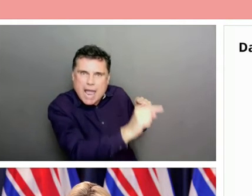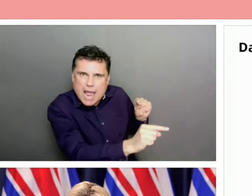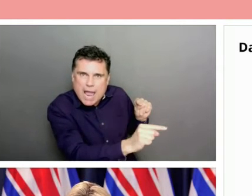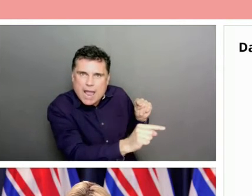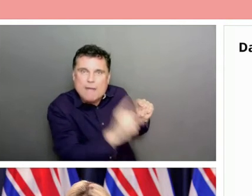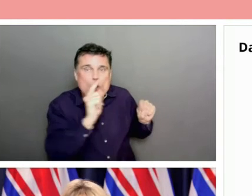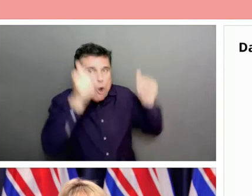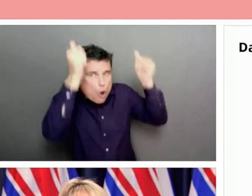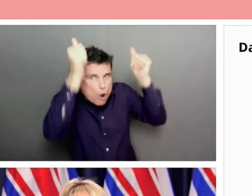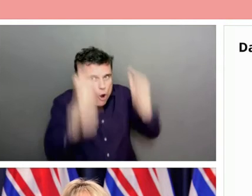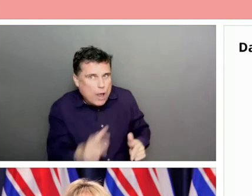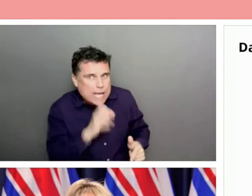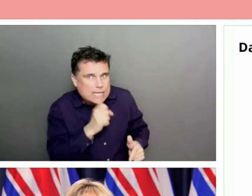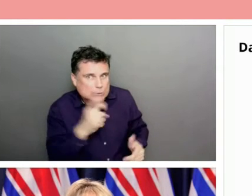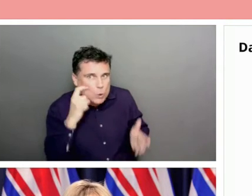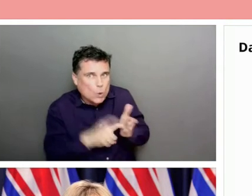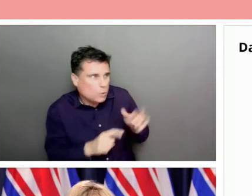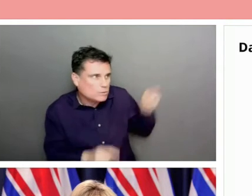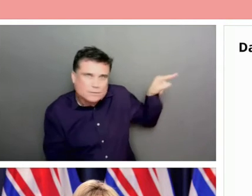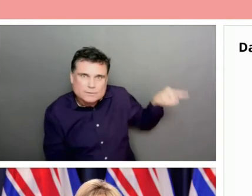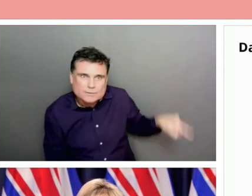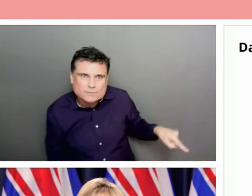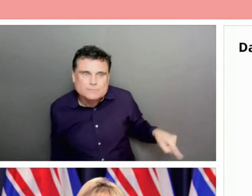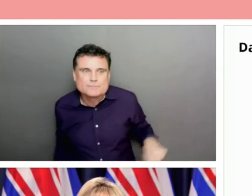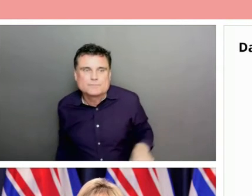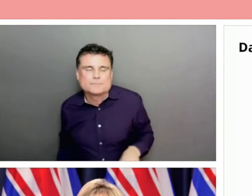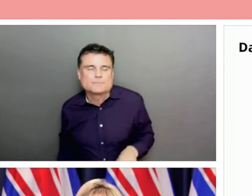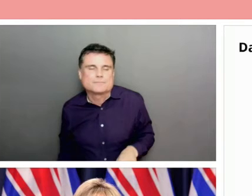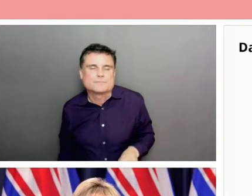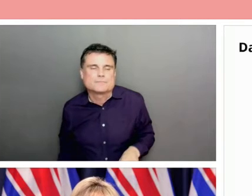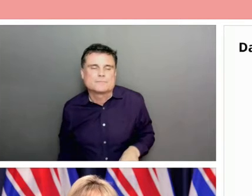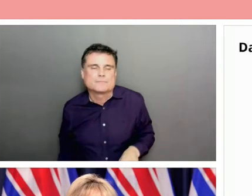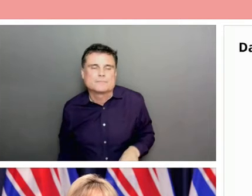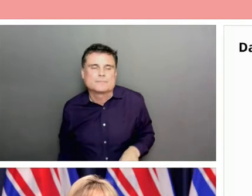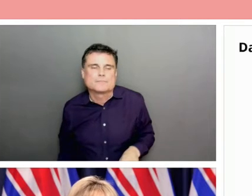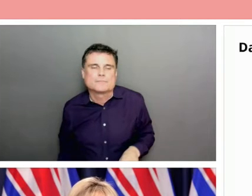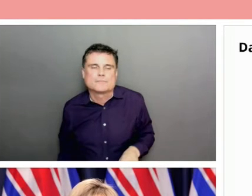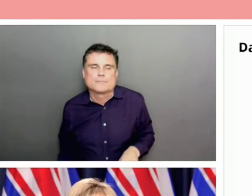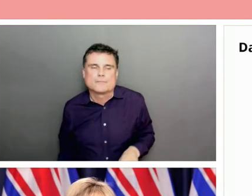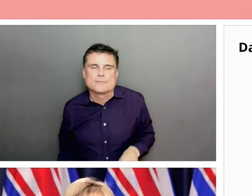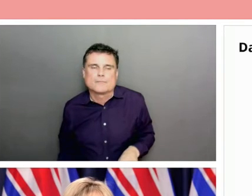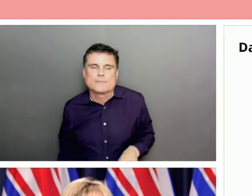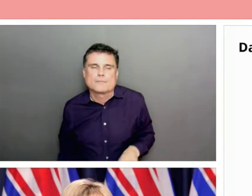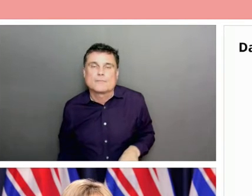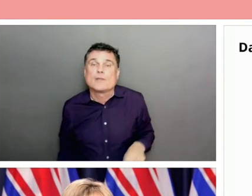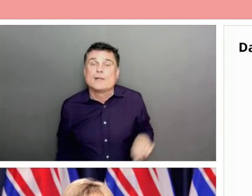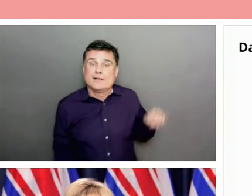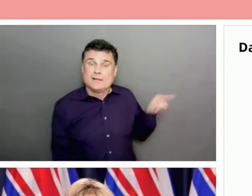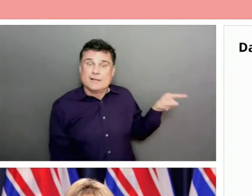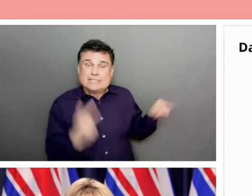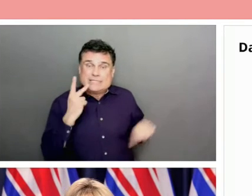those age groups. The next set of pictures tells about the daily case rate, so the